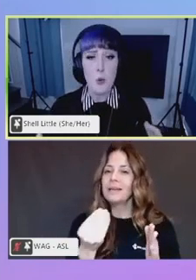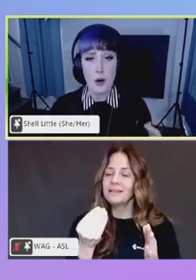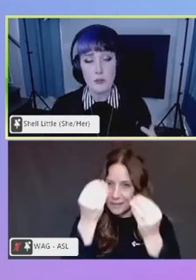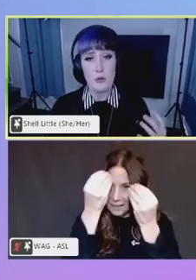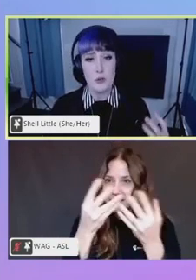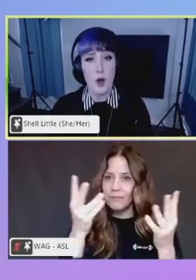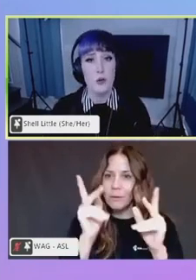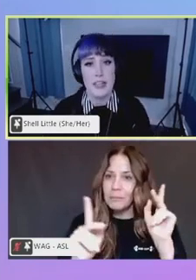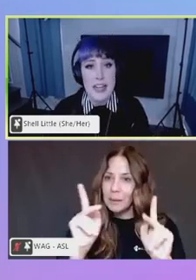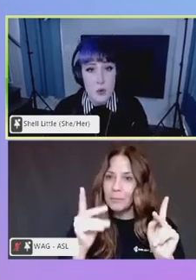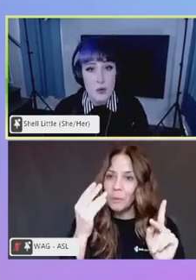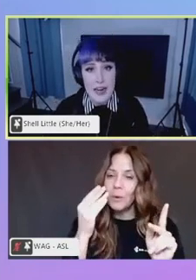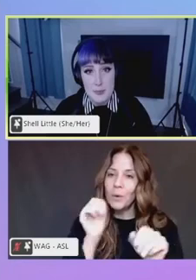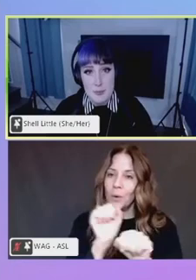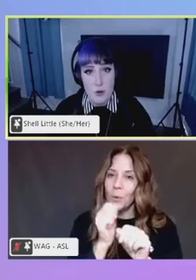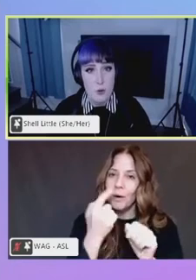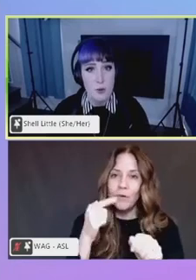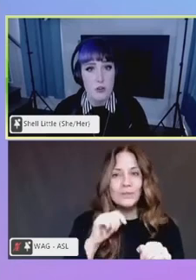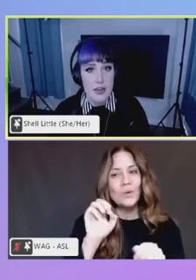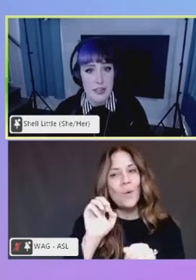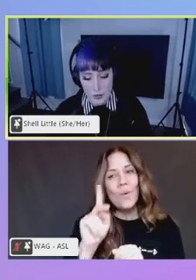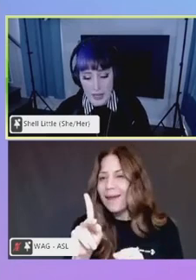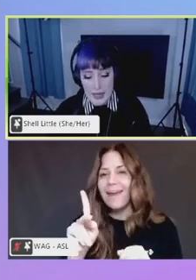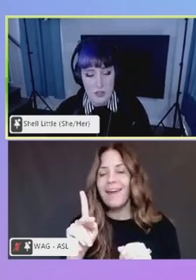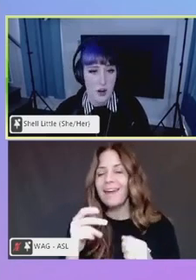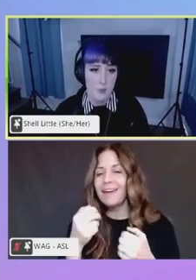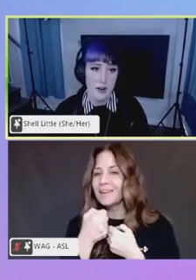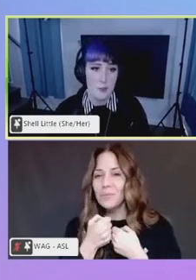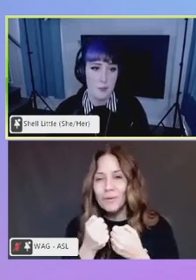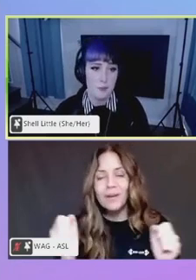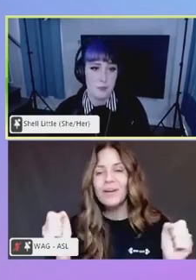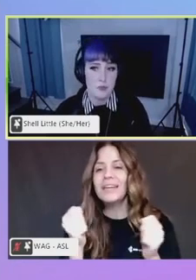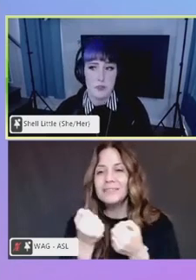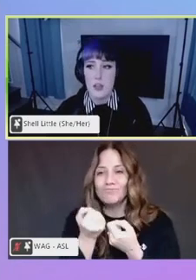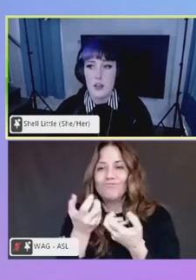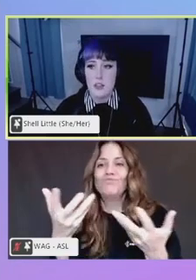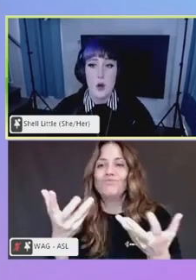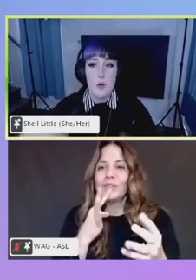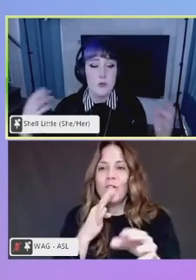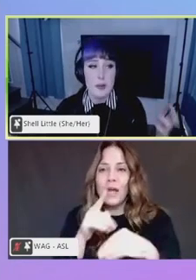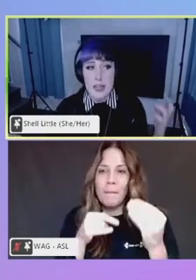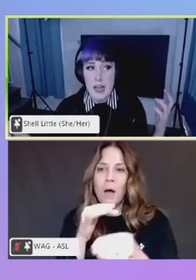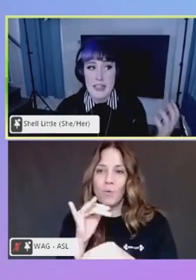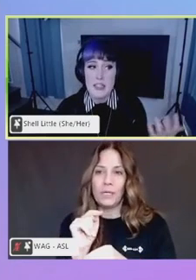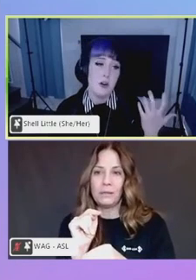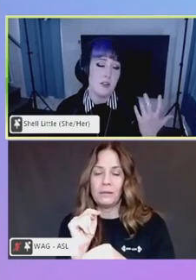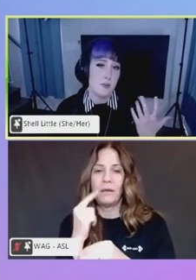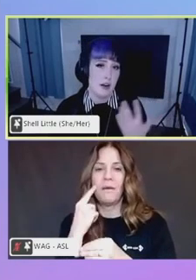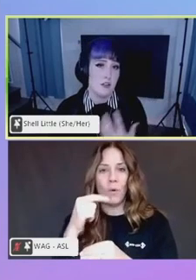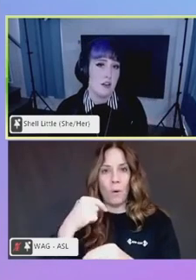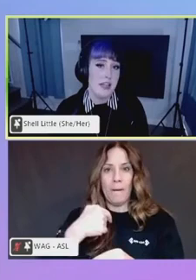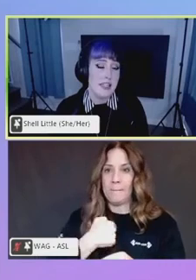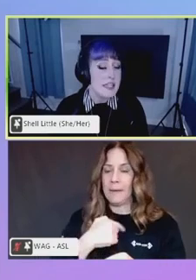we can help people prevent boundaries and prevent burnout. And if you are a manager, check in with your teams. Like, actually checked in with your teams because